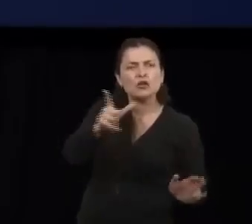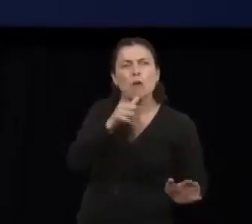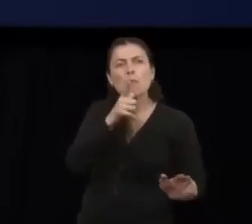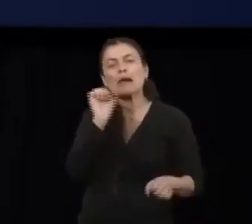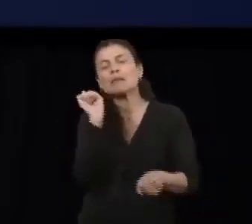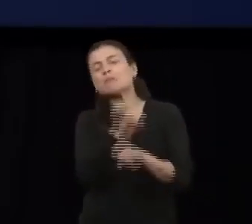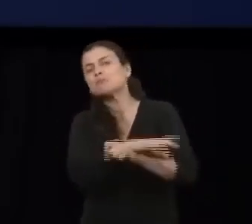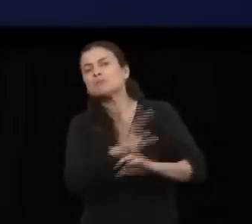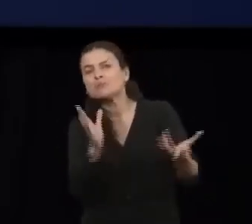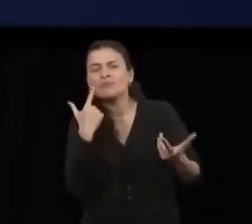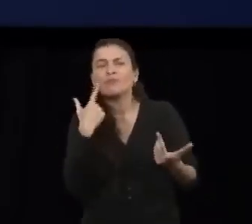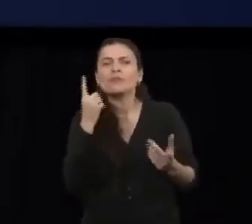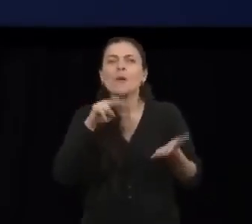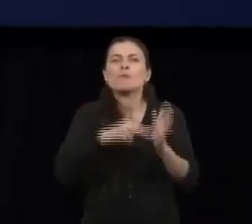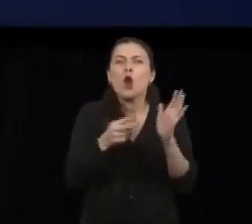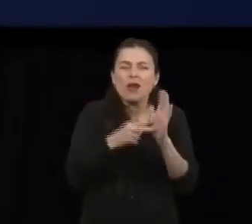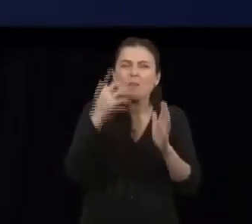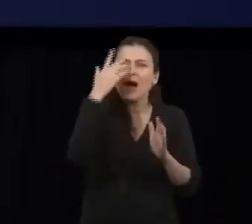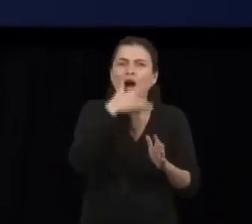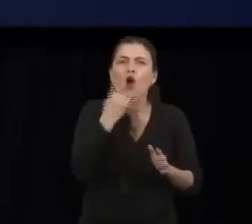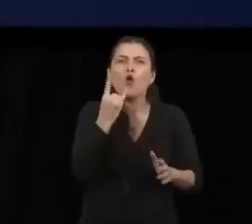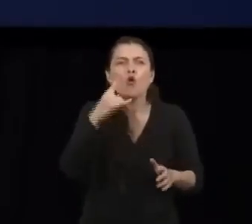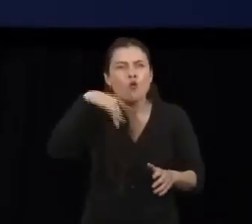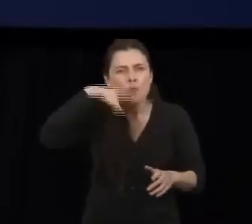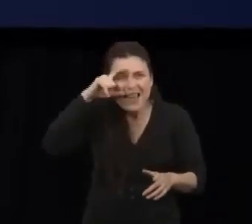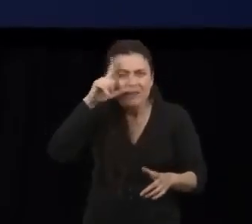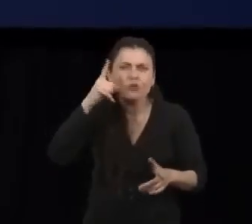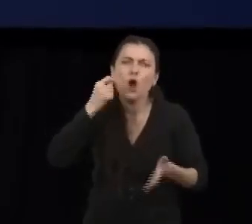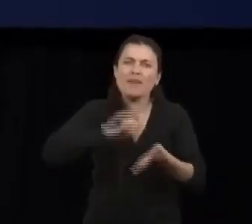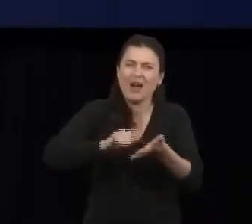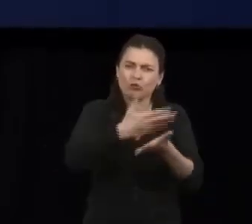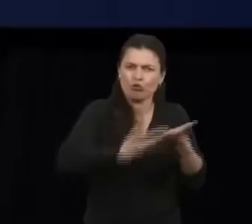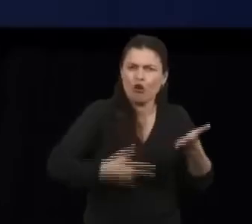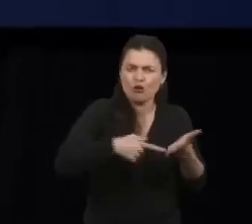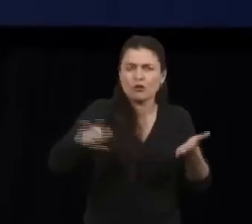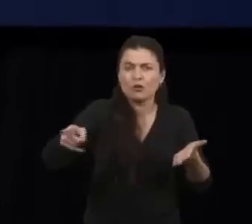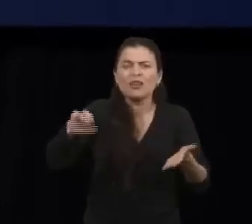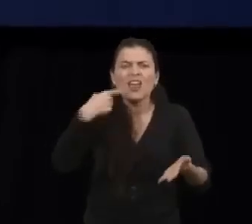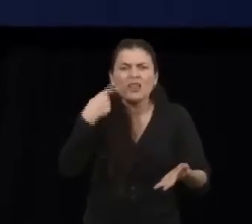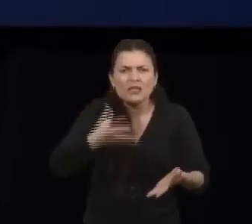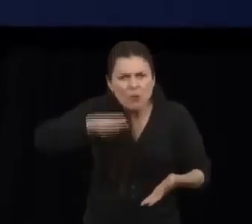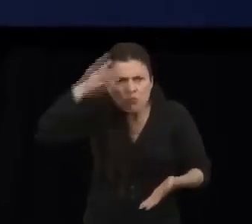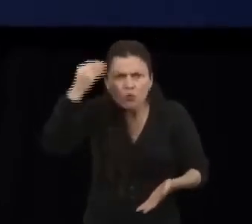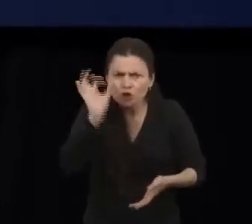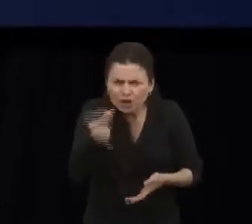is in a model that they usually talk a lot and that, in fact,